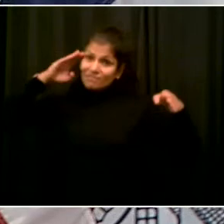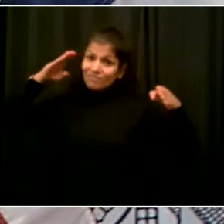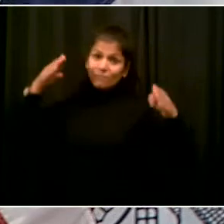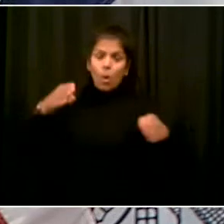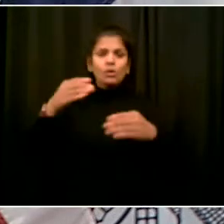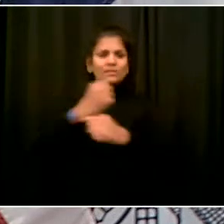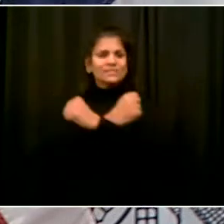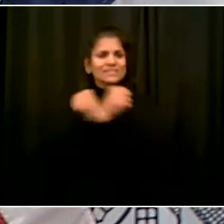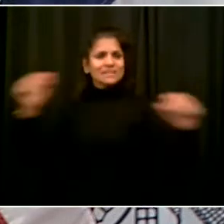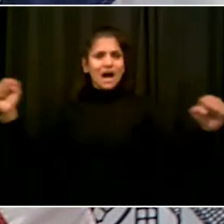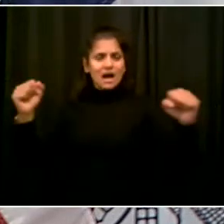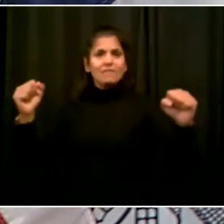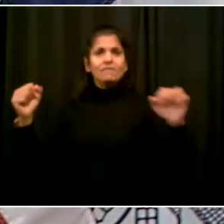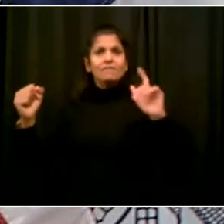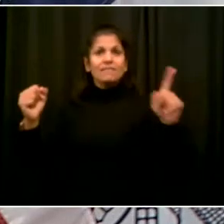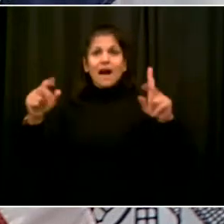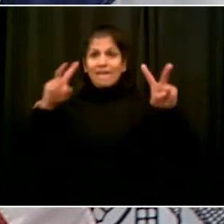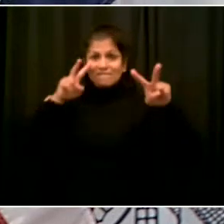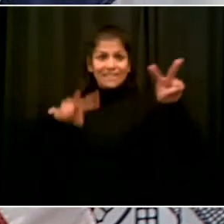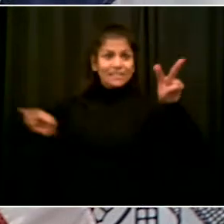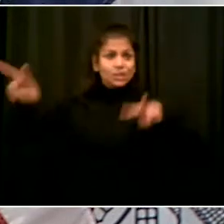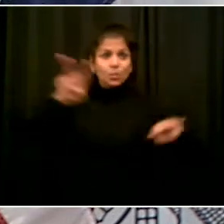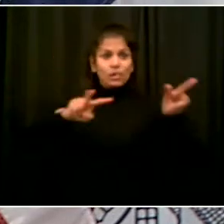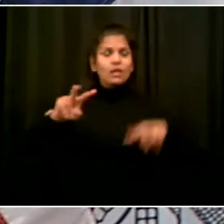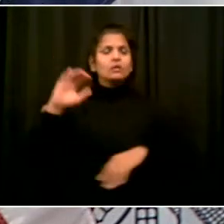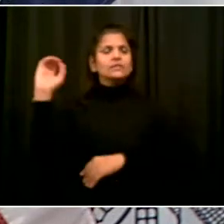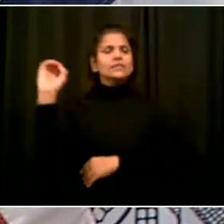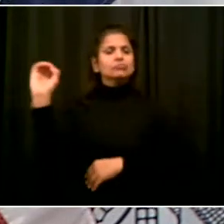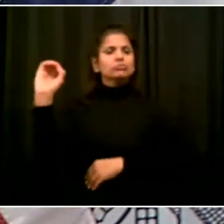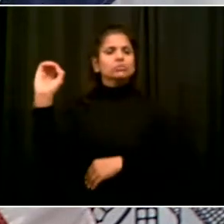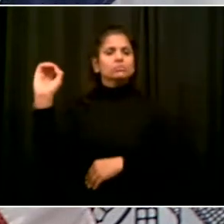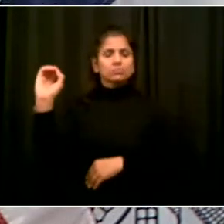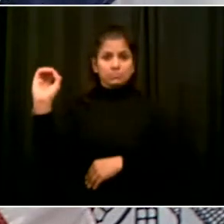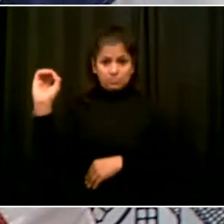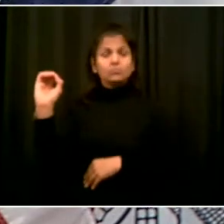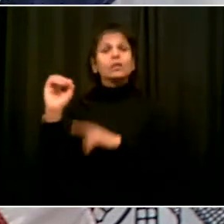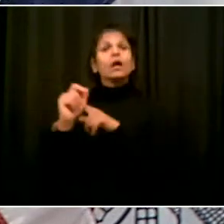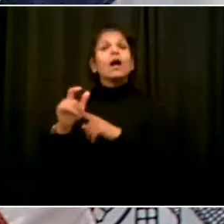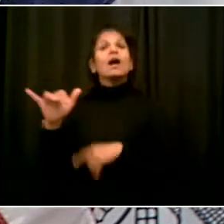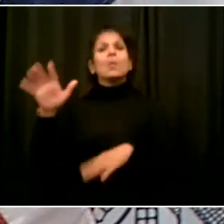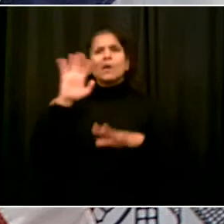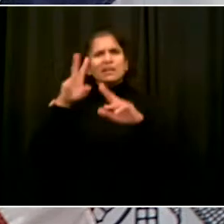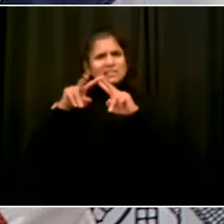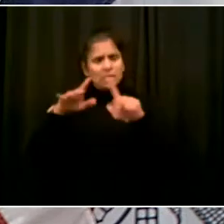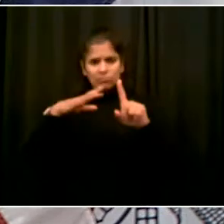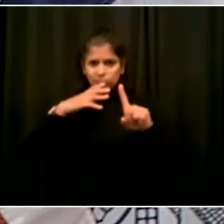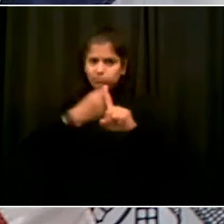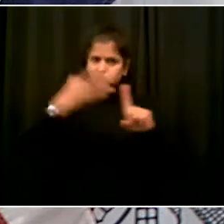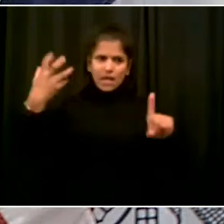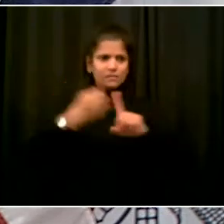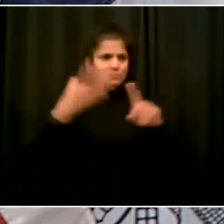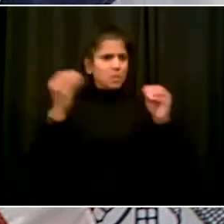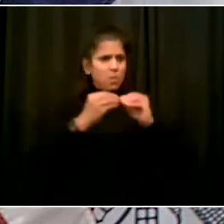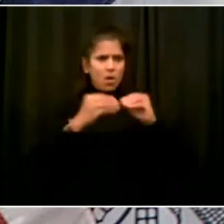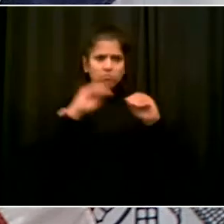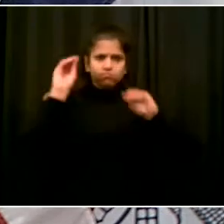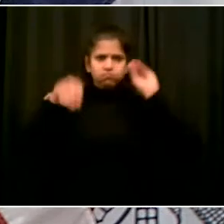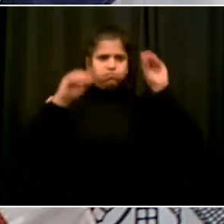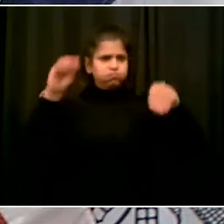THE COURSE OF SEVEN YEARS WE HAVE SOME MOMENTS WE E ARE ABLE TO HAVE REALLY EXTRAORDINARY SUCCESS ANDND WE HAVE HAD SOME SETBACKS ALSO BUT THE BASIC CONCEPT WORKS